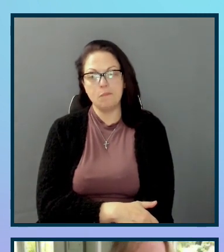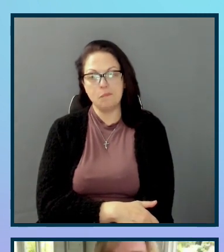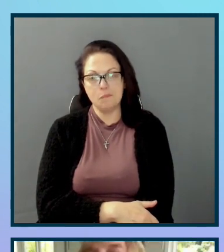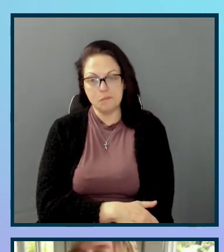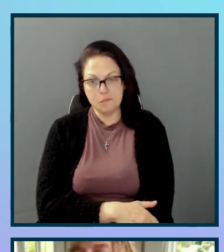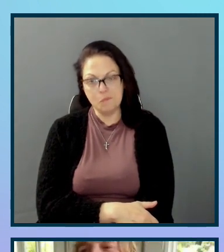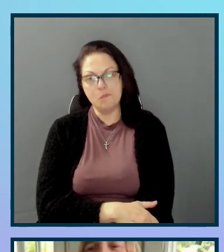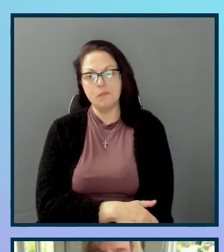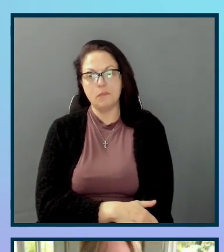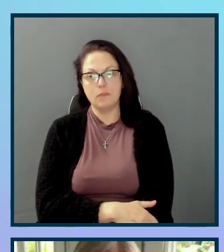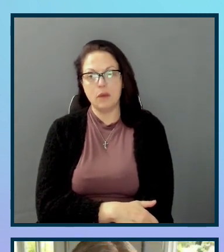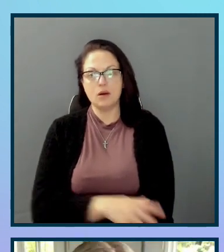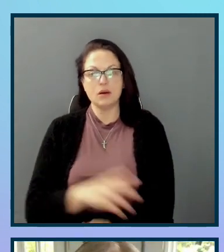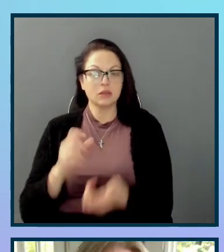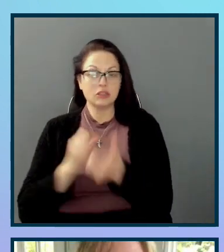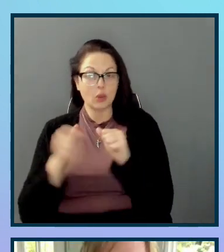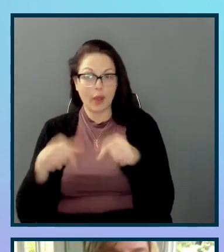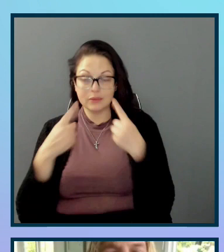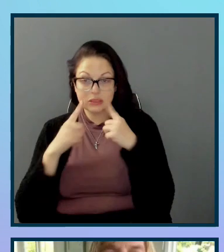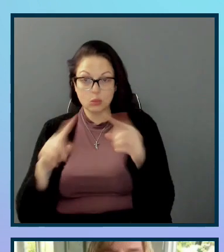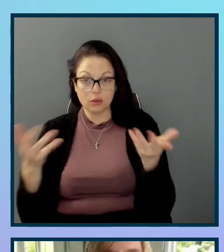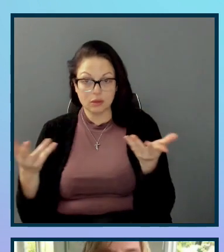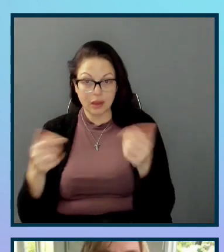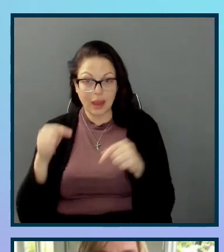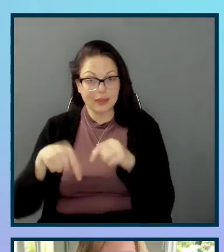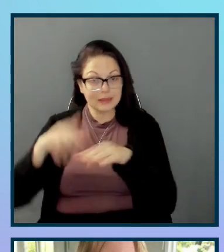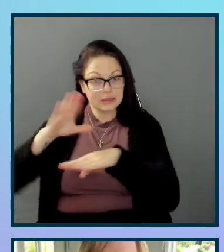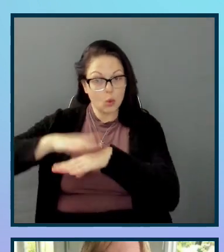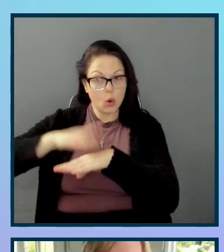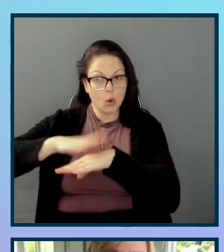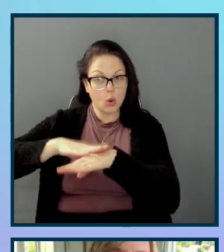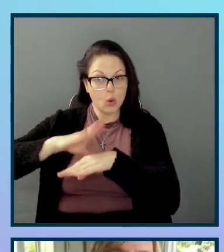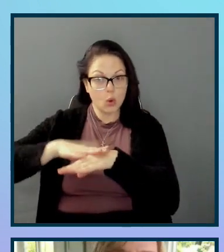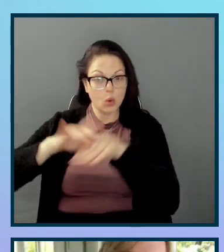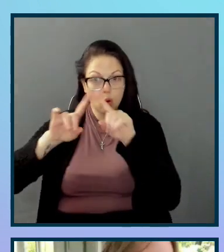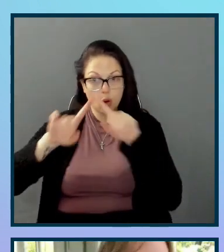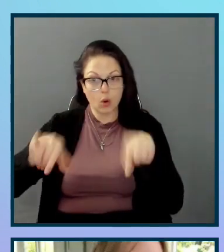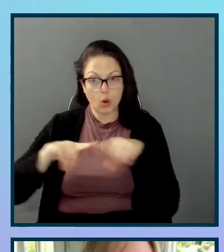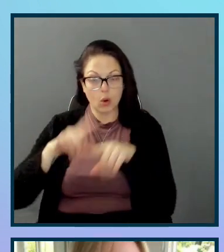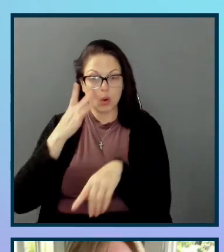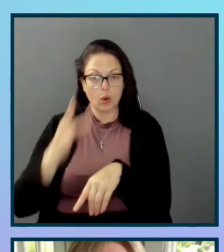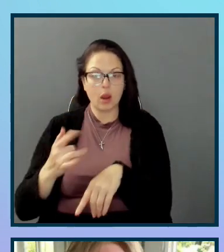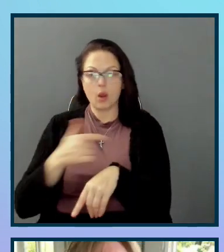Okay, so how does this work? Okay, and this is the warning sign because this is where we start to look at the StyleAbleZ language